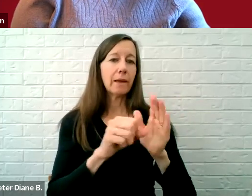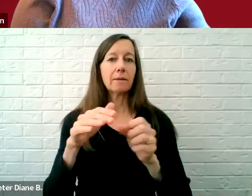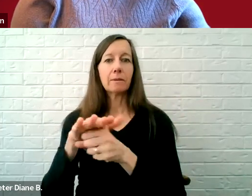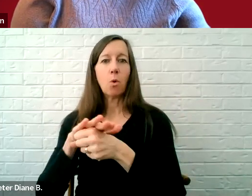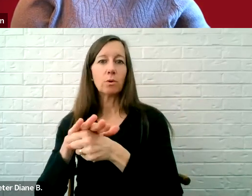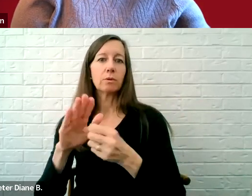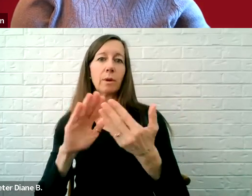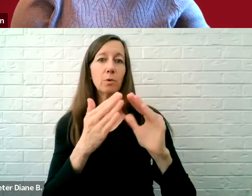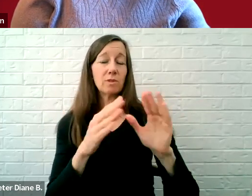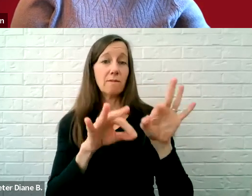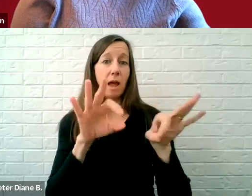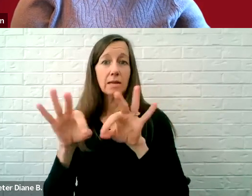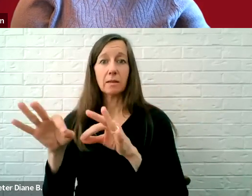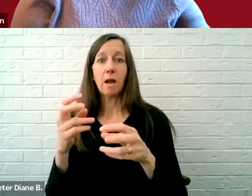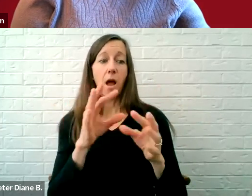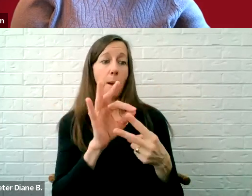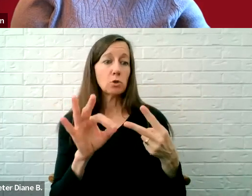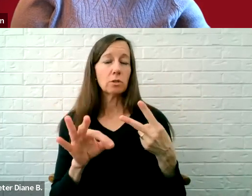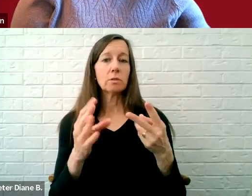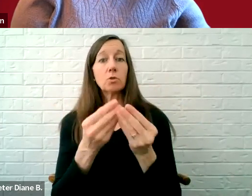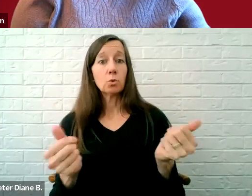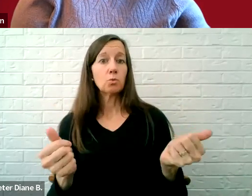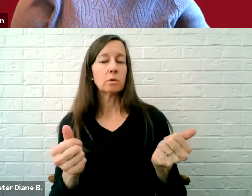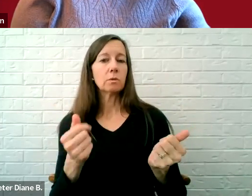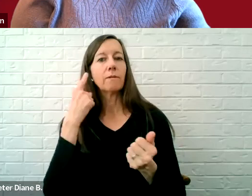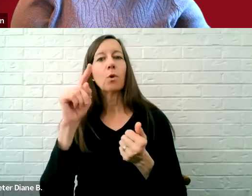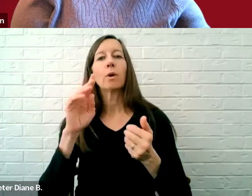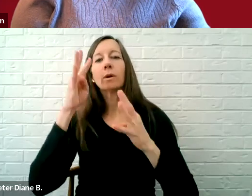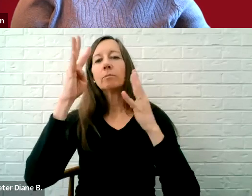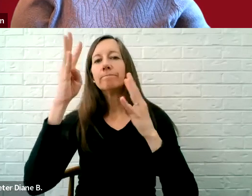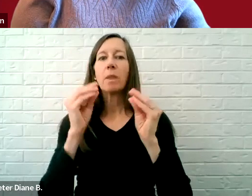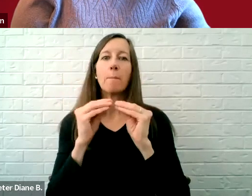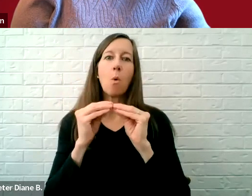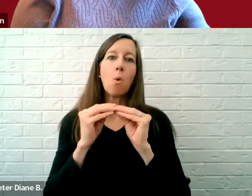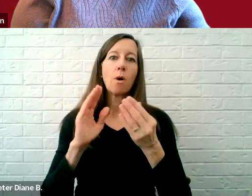and solutions to creating more community living options for people with iddd so